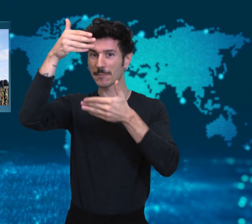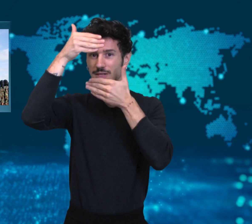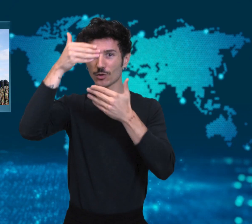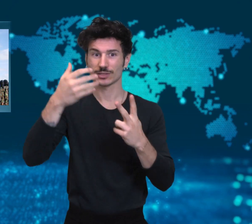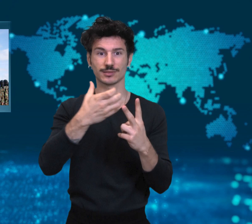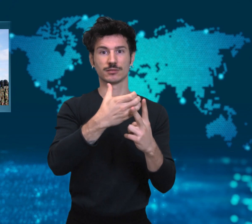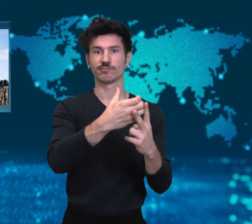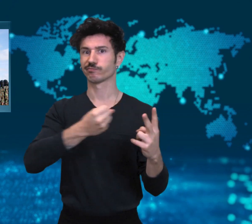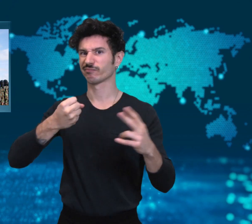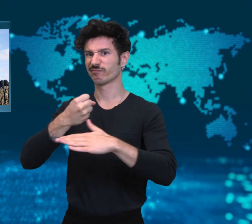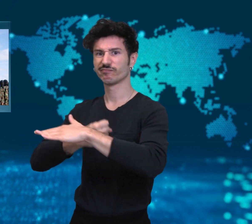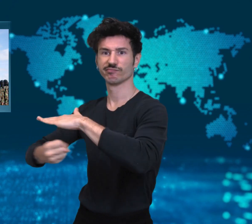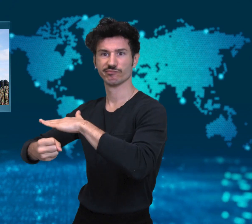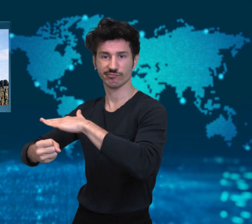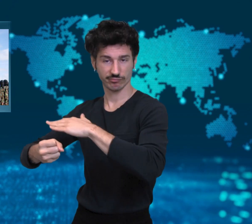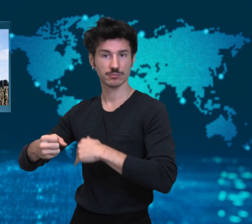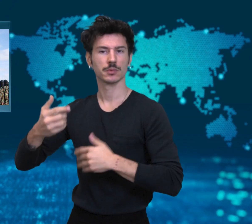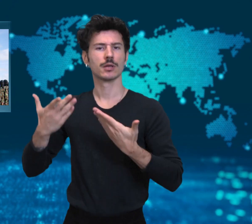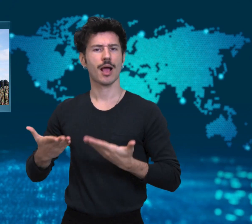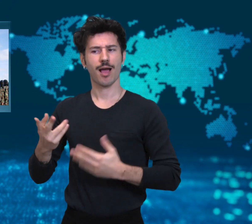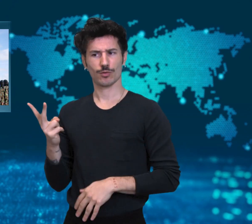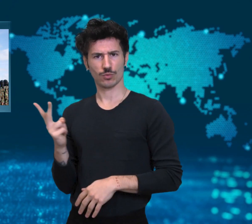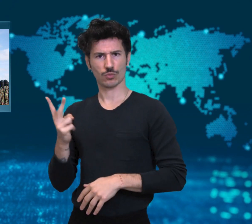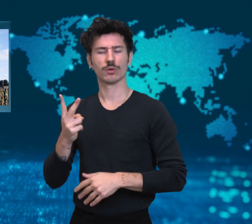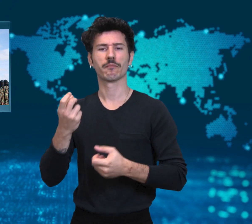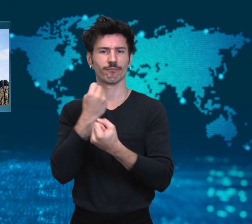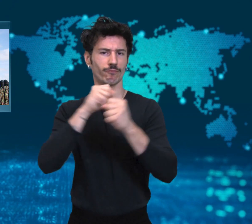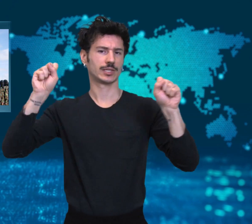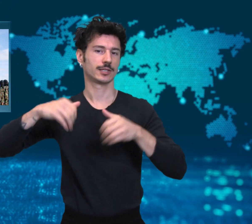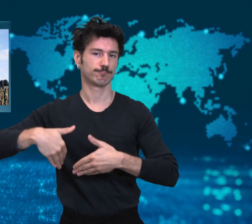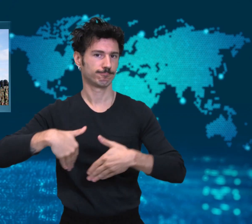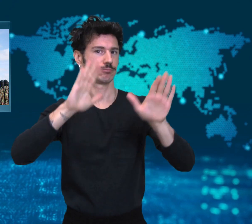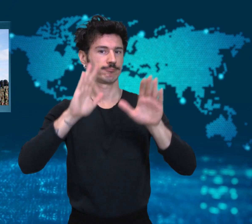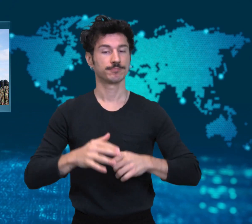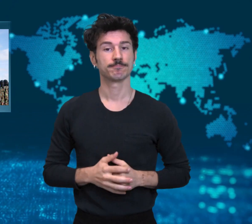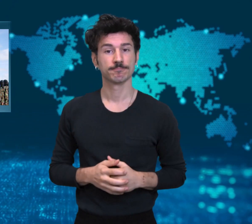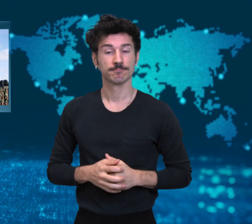Islamic extremists are finally on their way home.